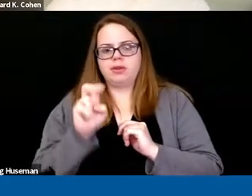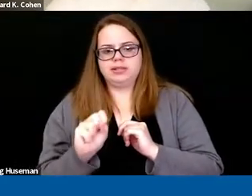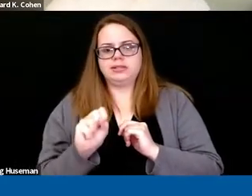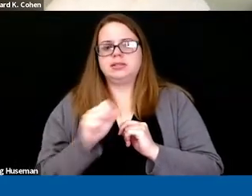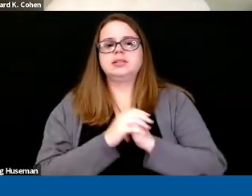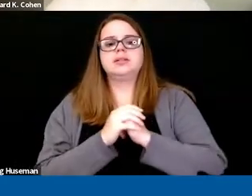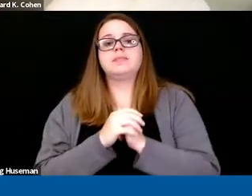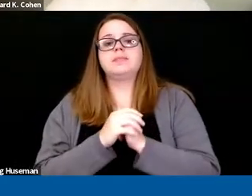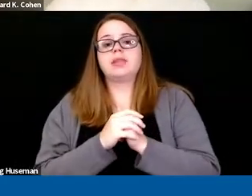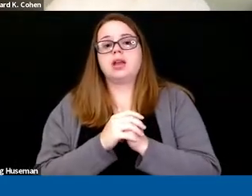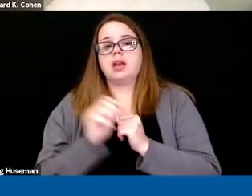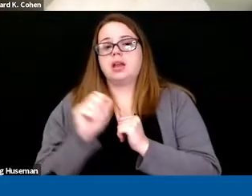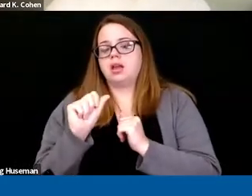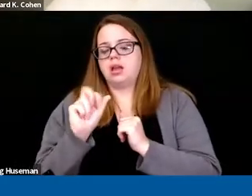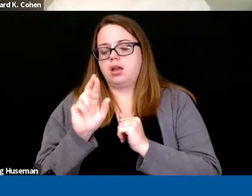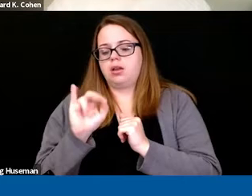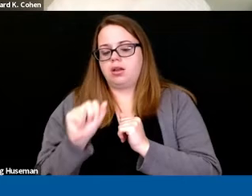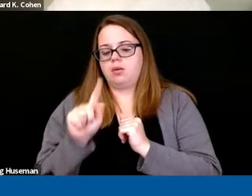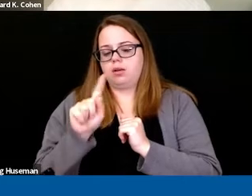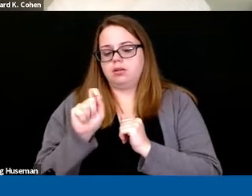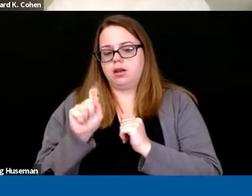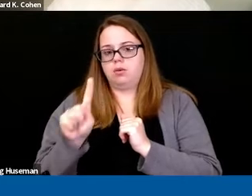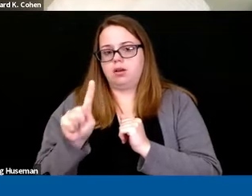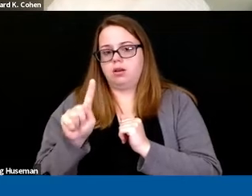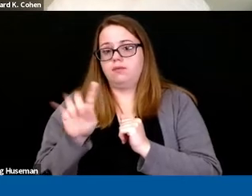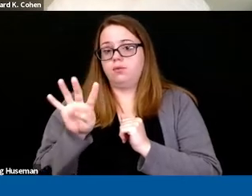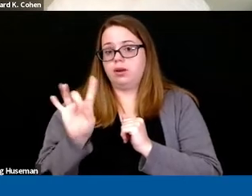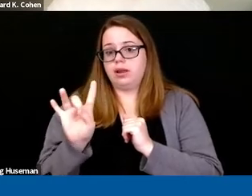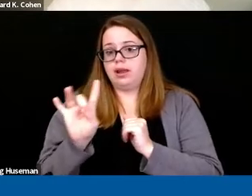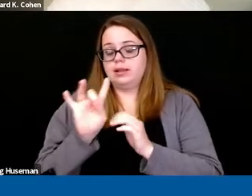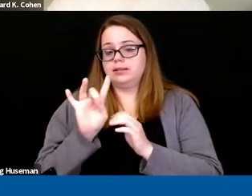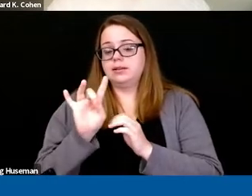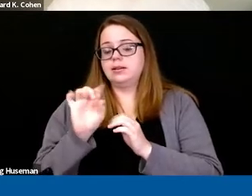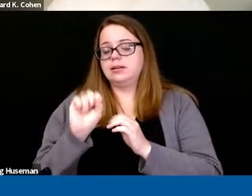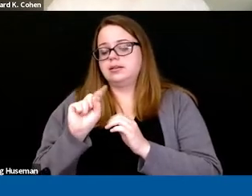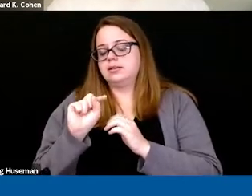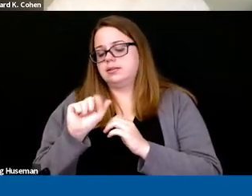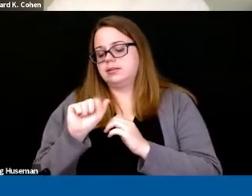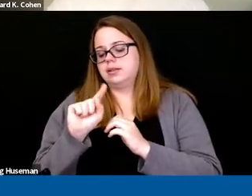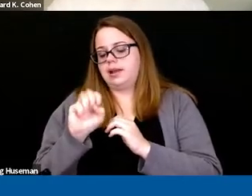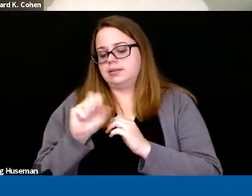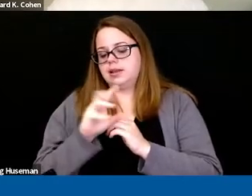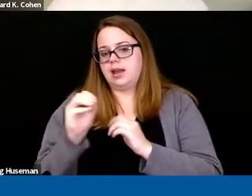And as of ARIA 1.1, there are a total of 48 states and properties. So let's take a look at these available states and properties.